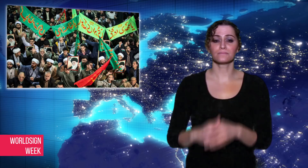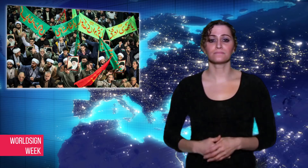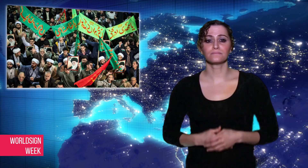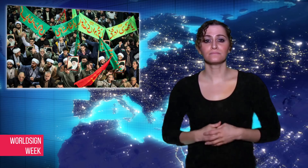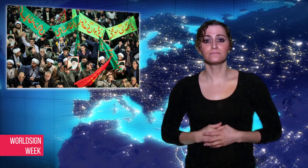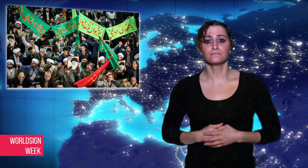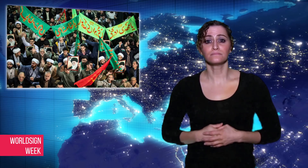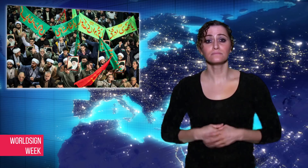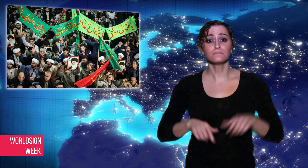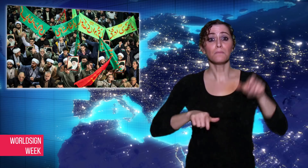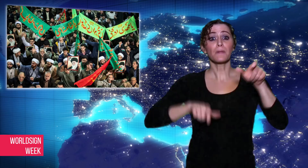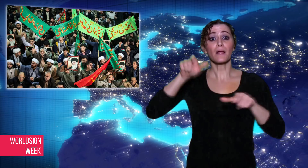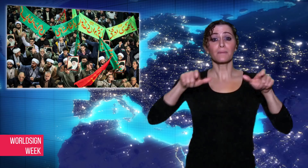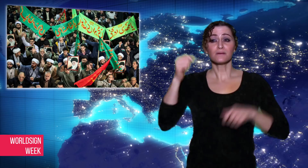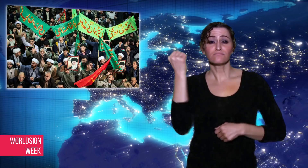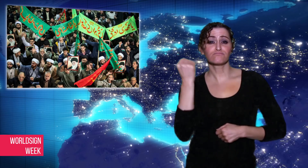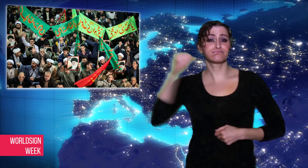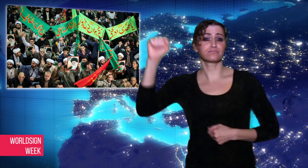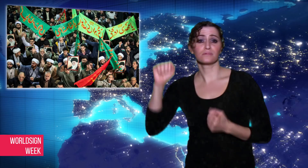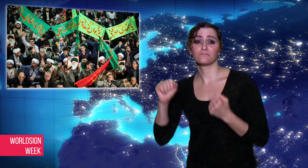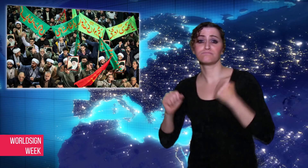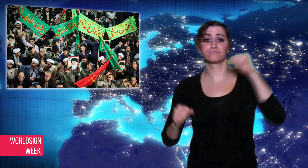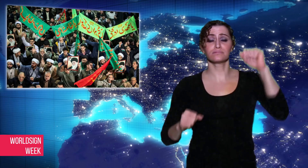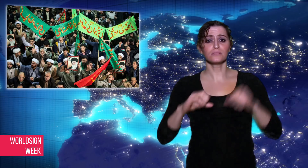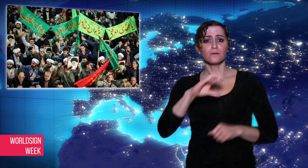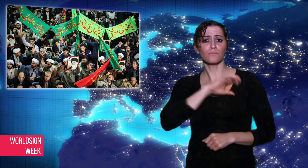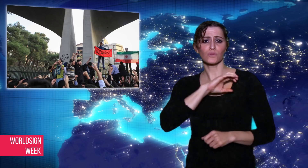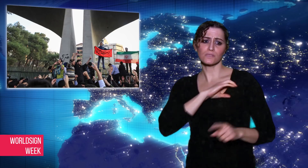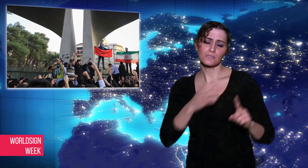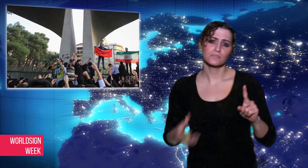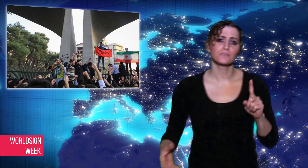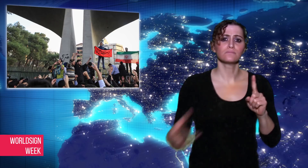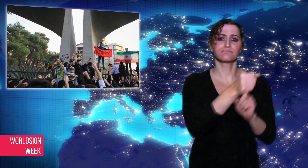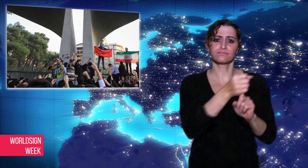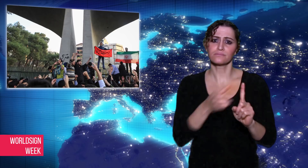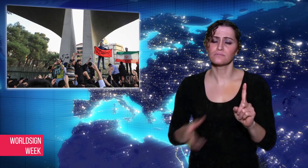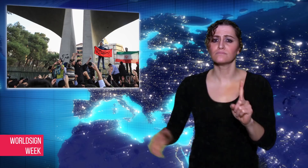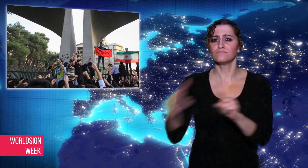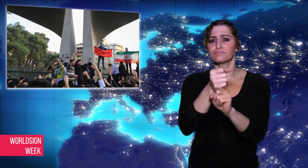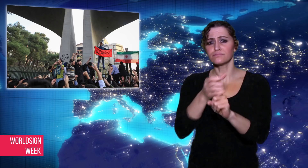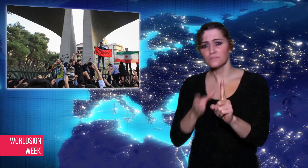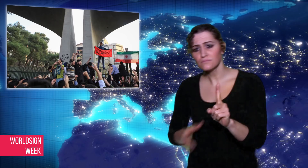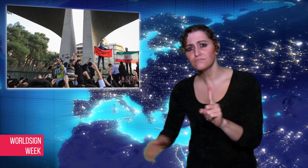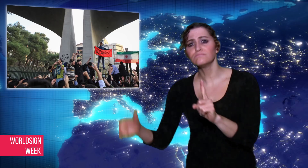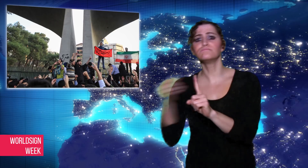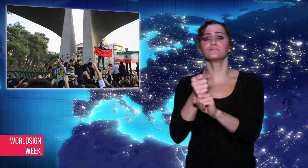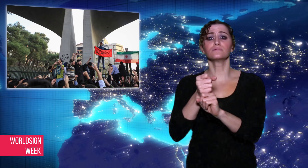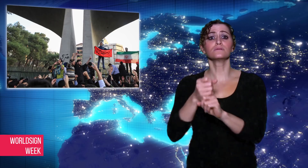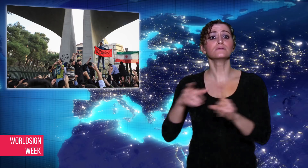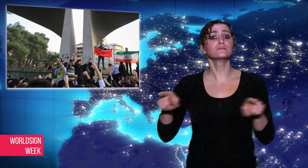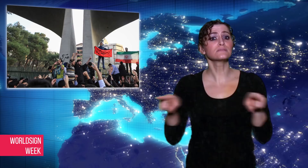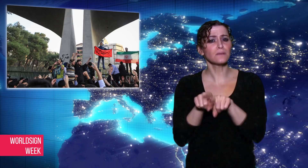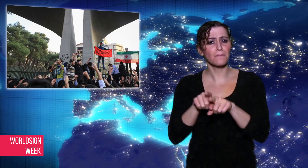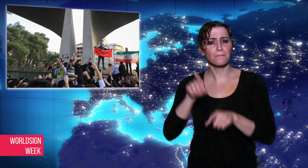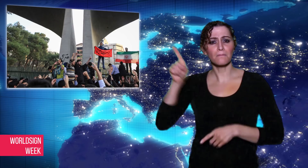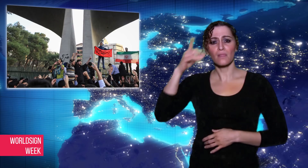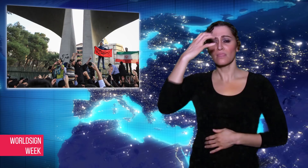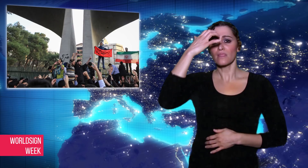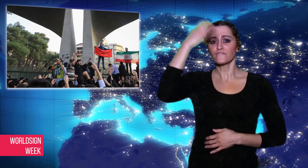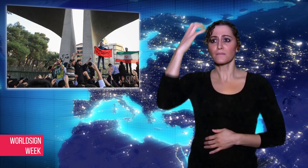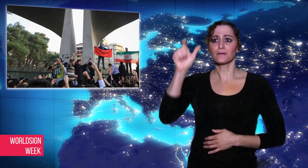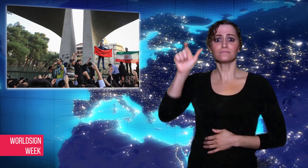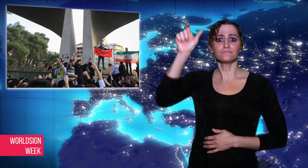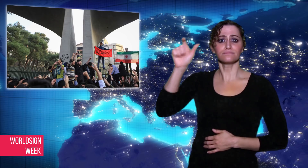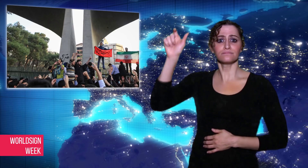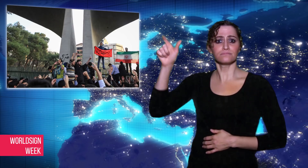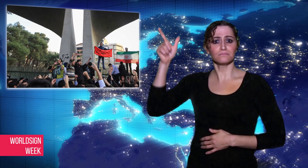officials are warning of crackdowns.